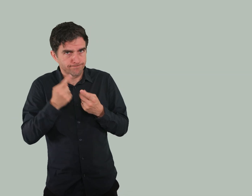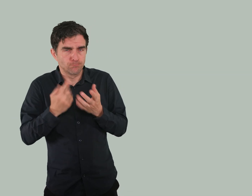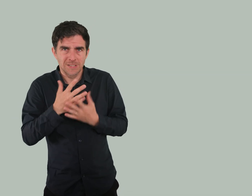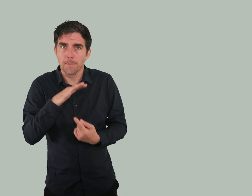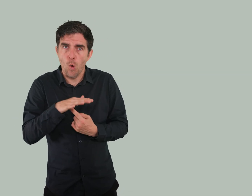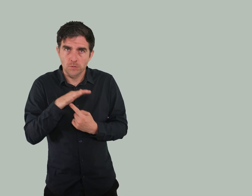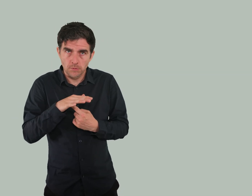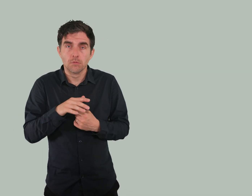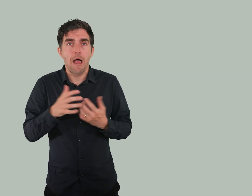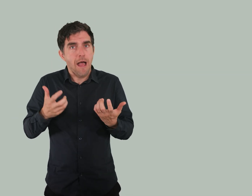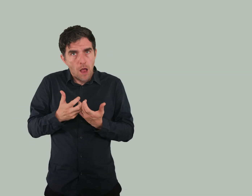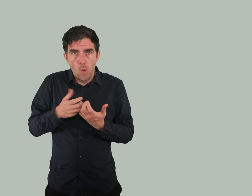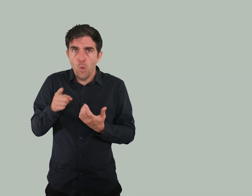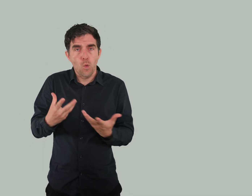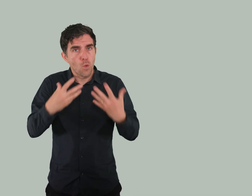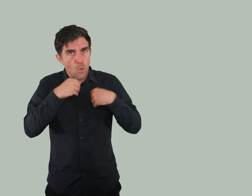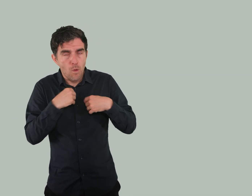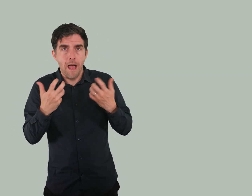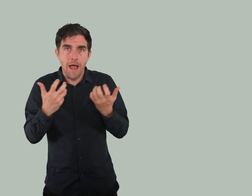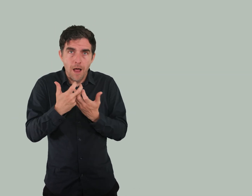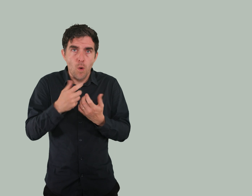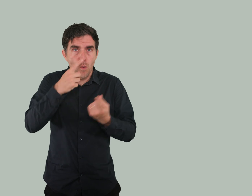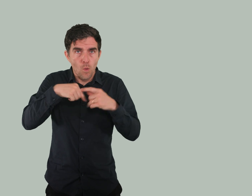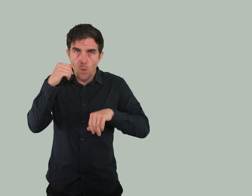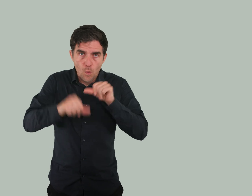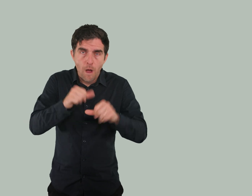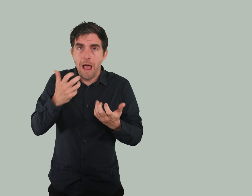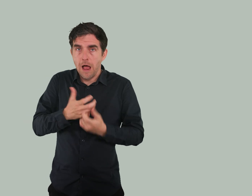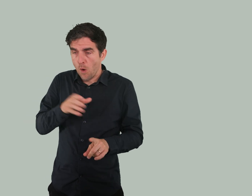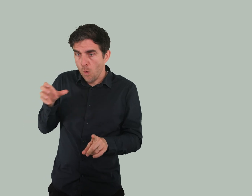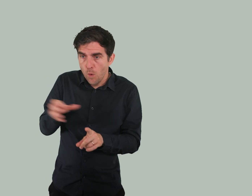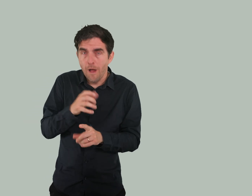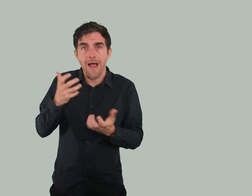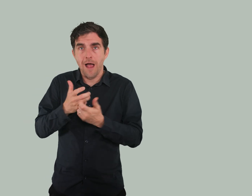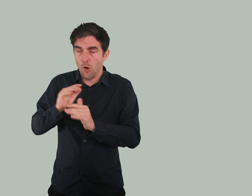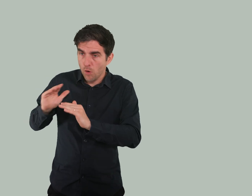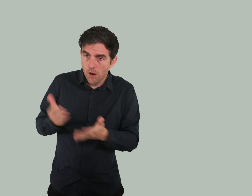in ways that have material consequences for hiring,